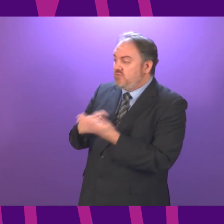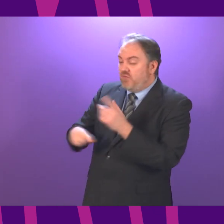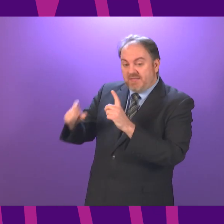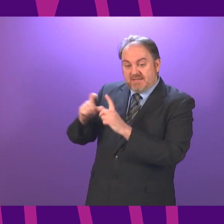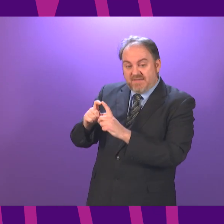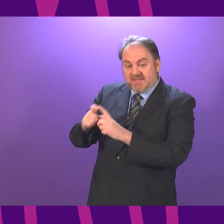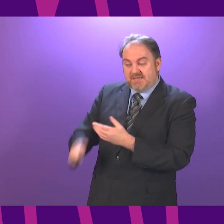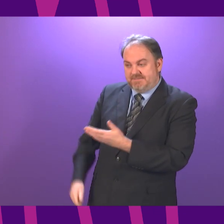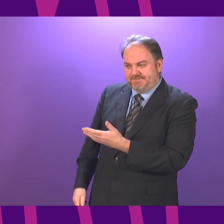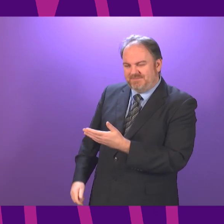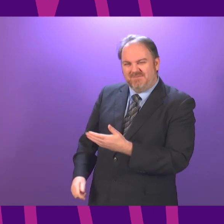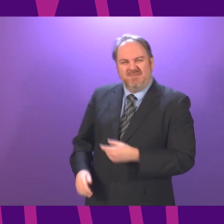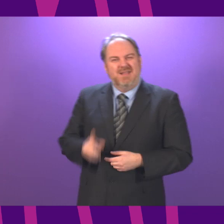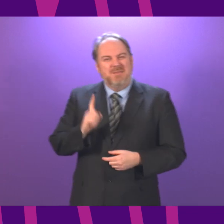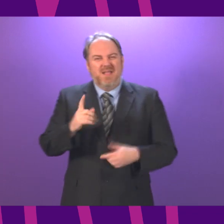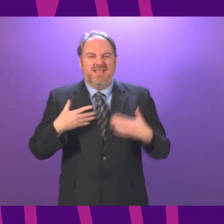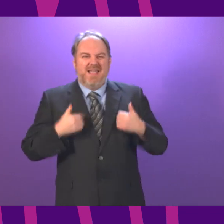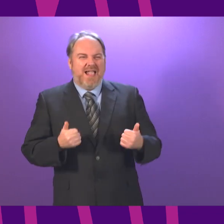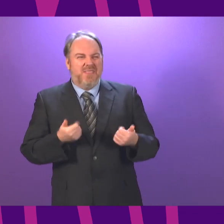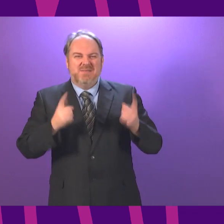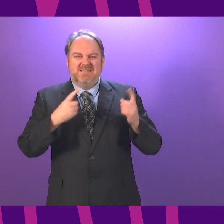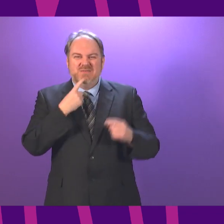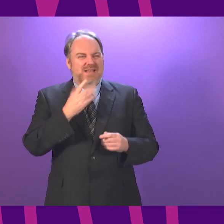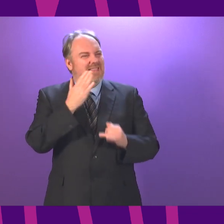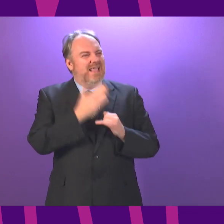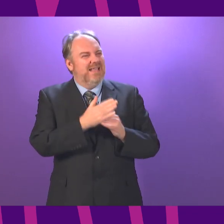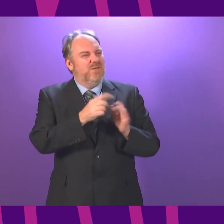But the health minister said the end of January and the First Minister cannot get away from that.